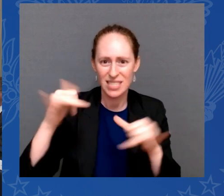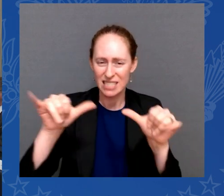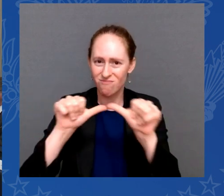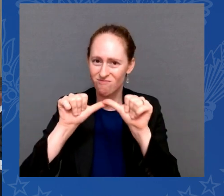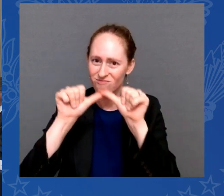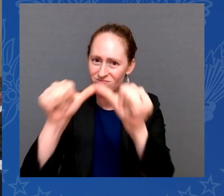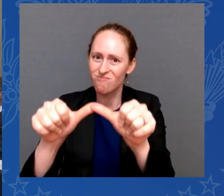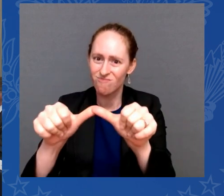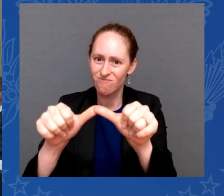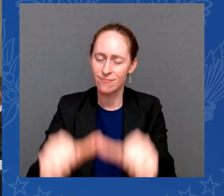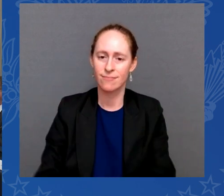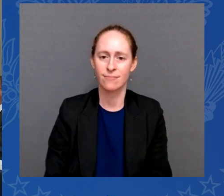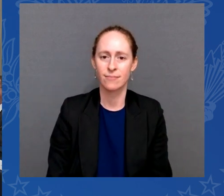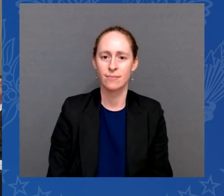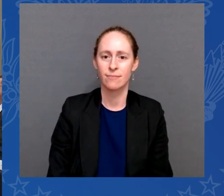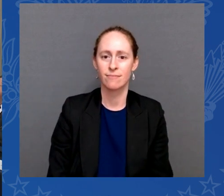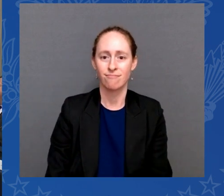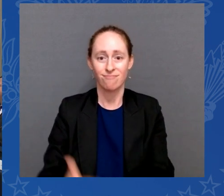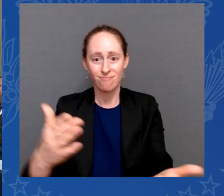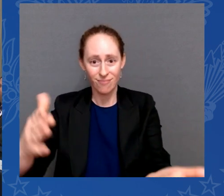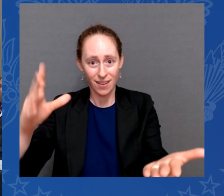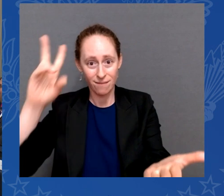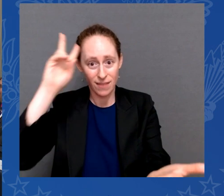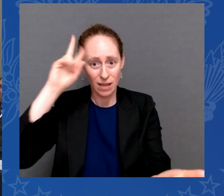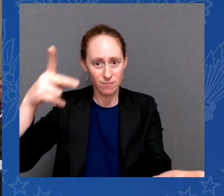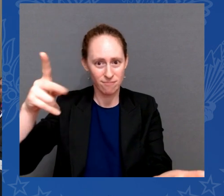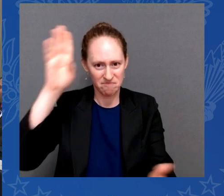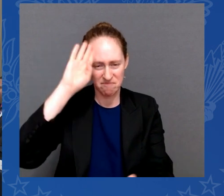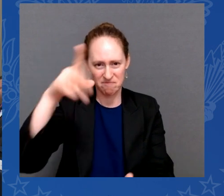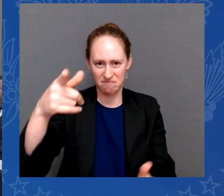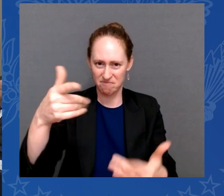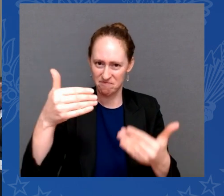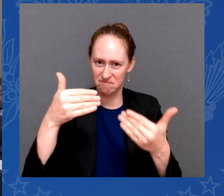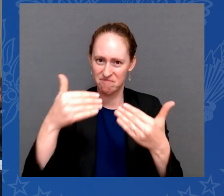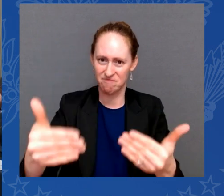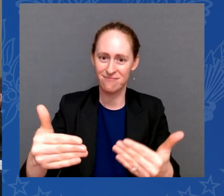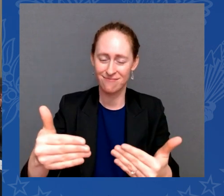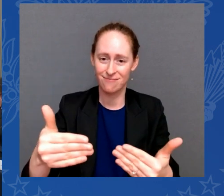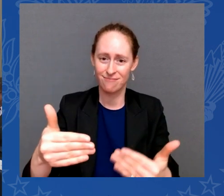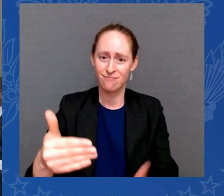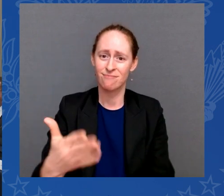Thank you. I wish I were with you in person, quite frankly. But I'm getting there.